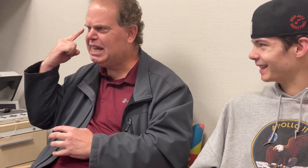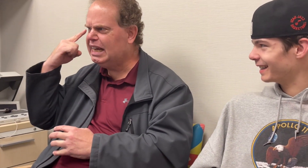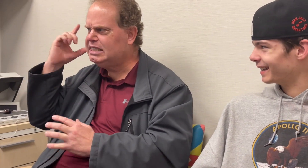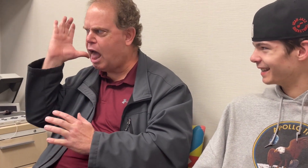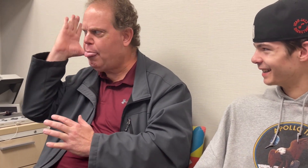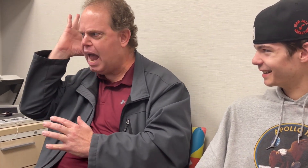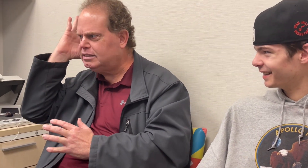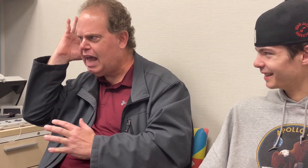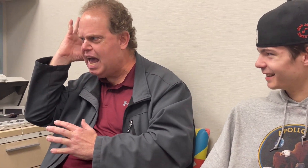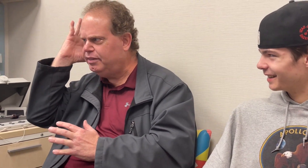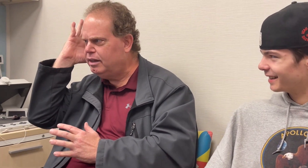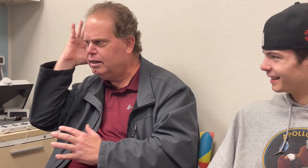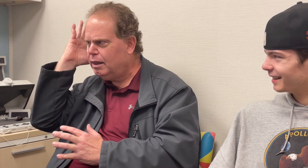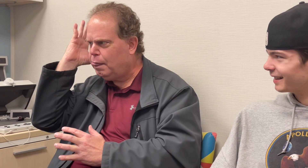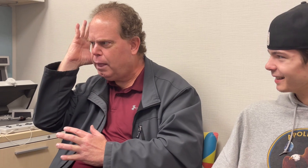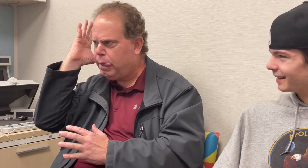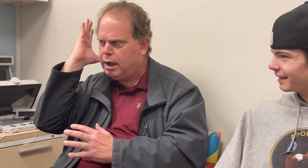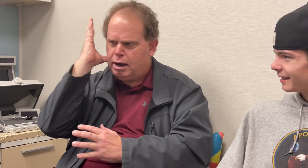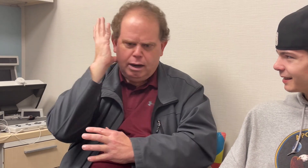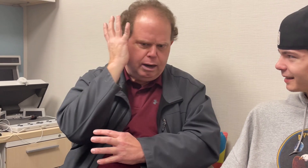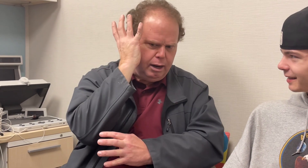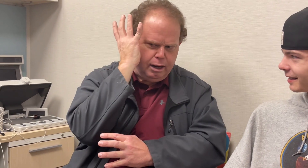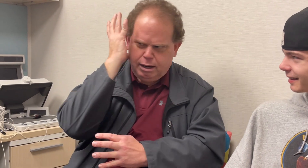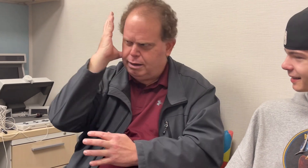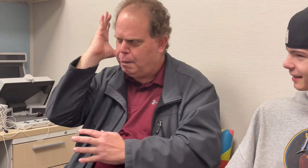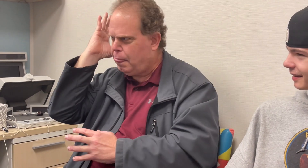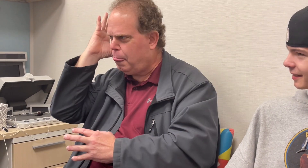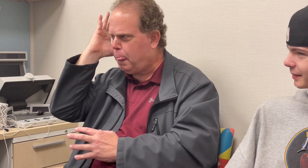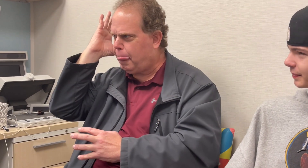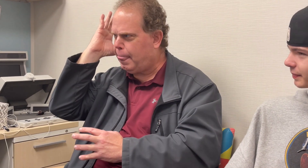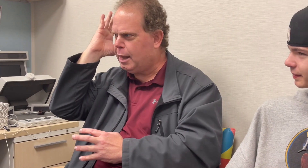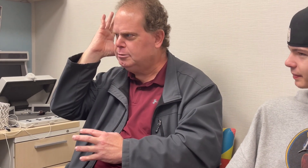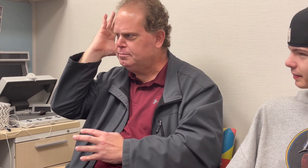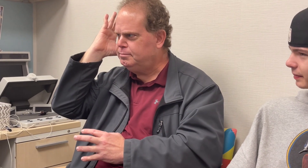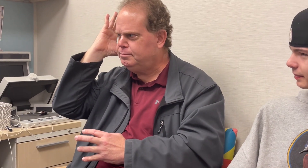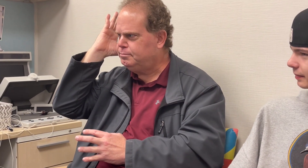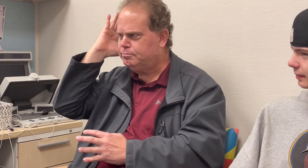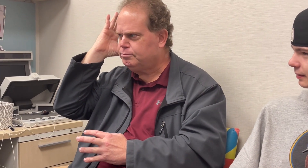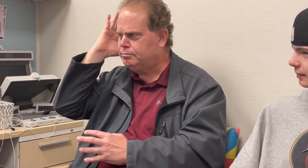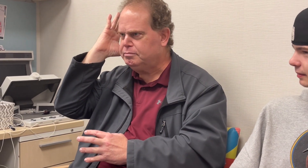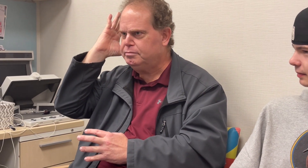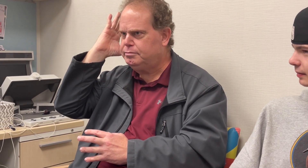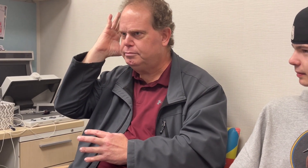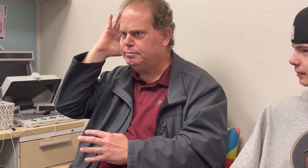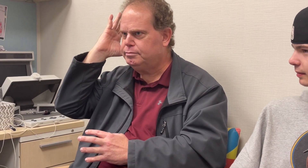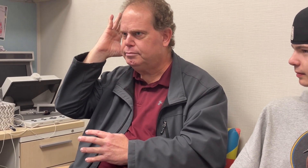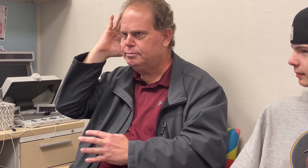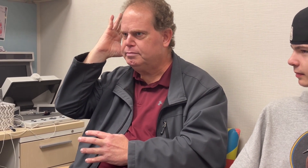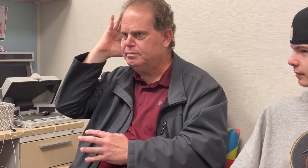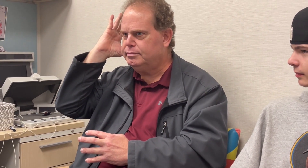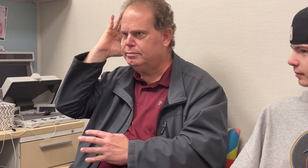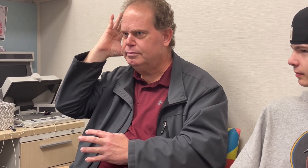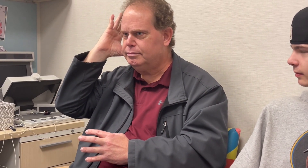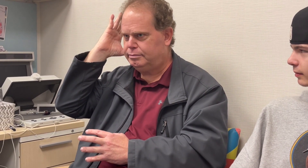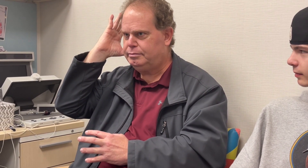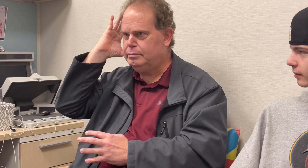because no I think it's because his voice just sounds different than